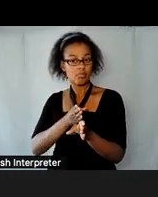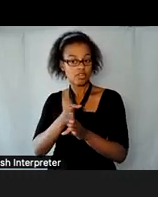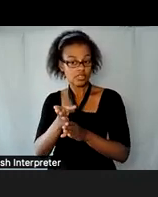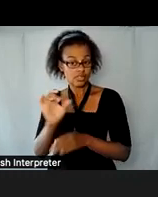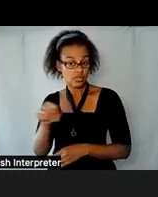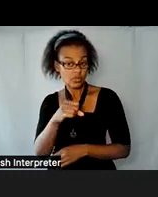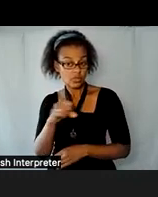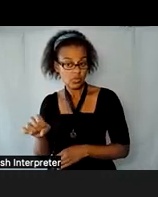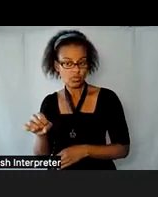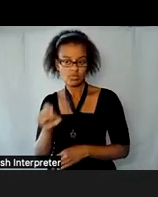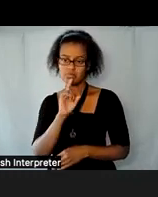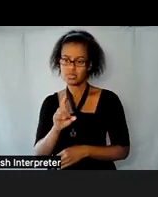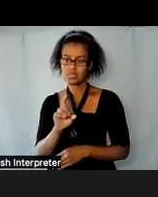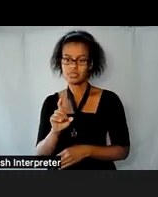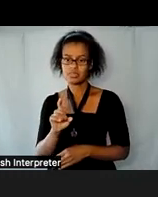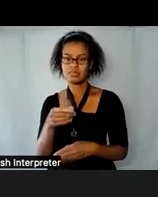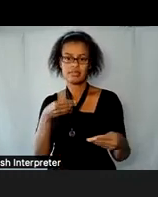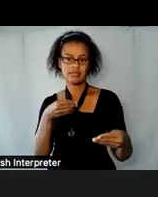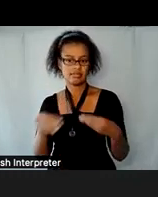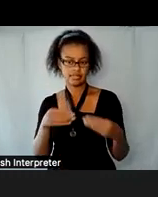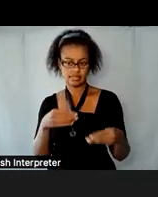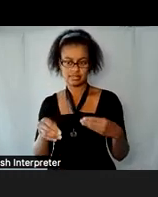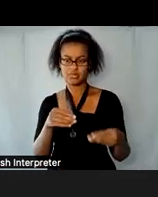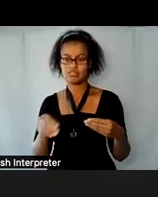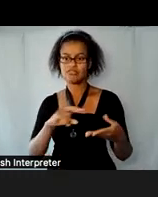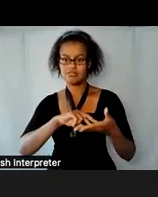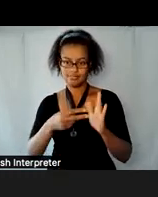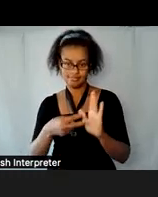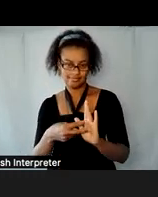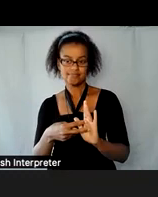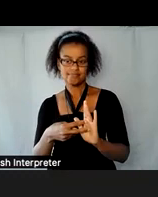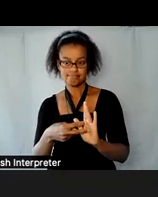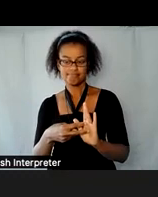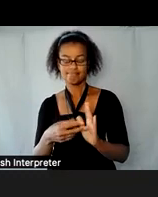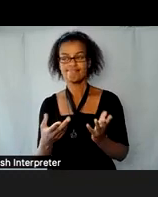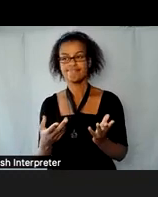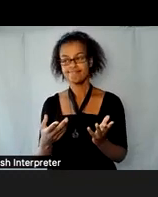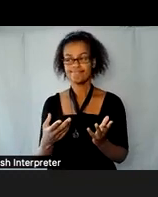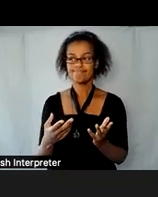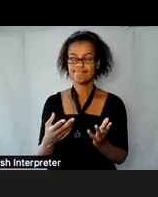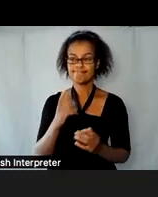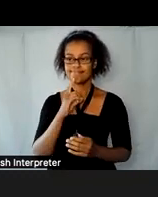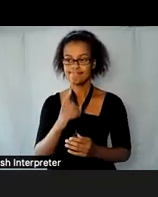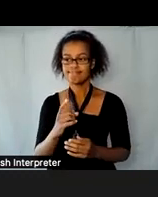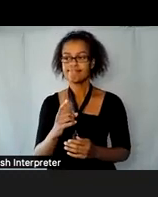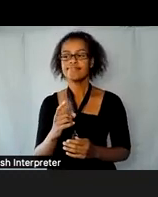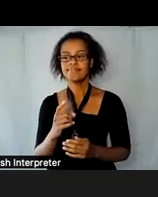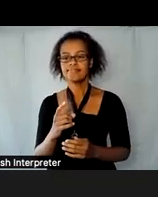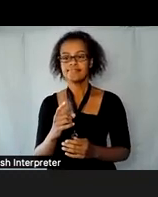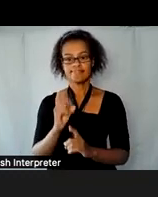where, you know, it's not so much about, you know, what your you've done in the past, even